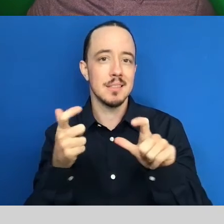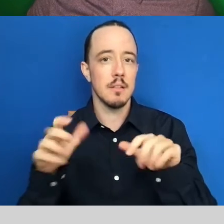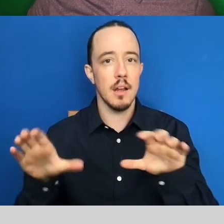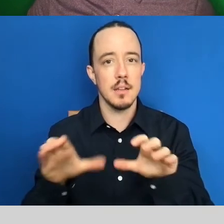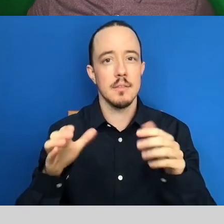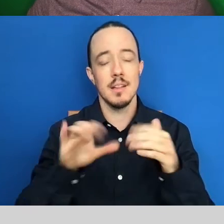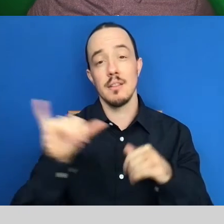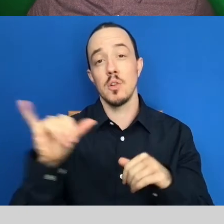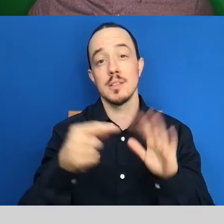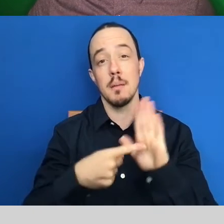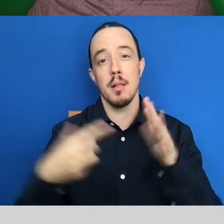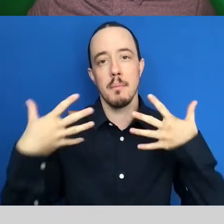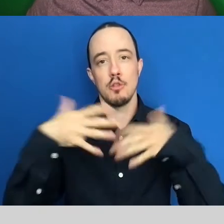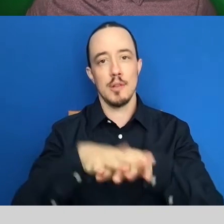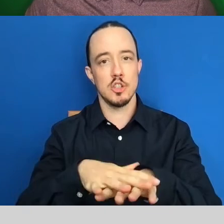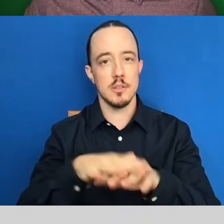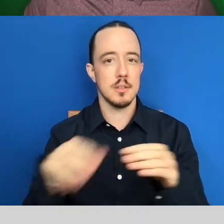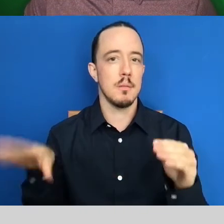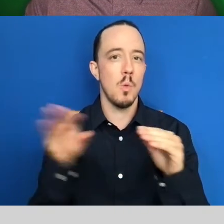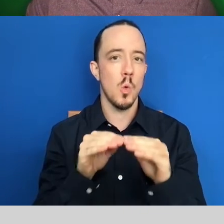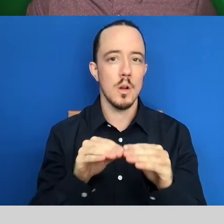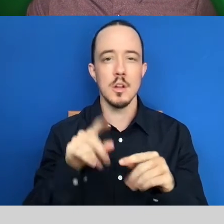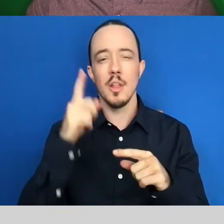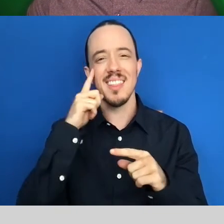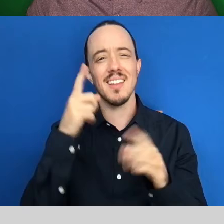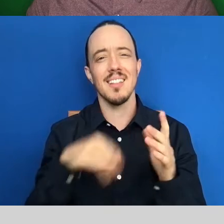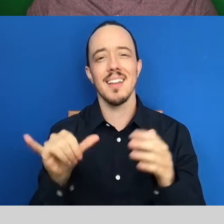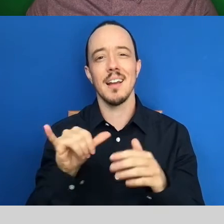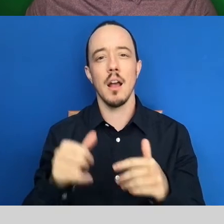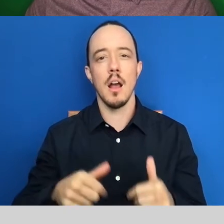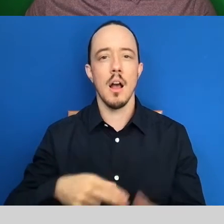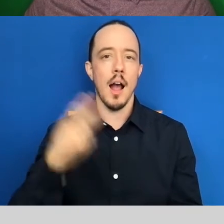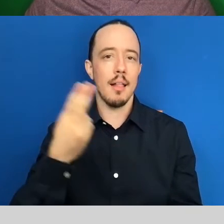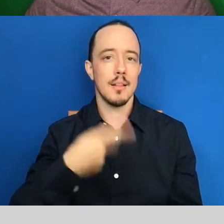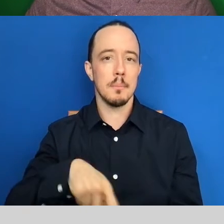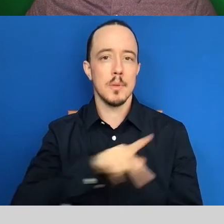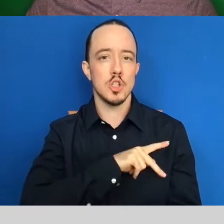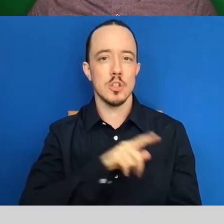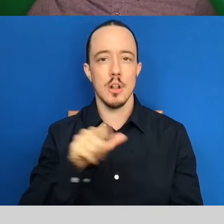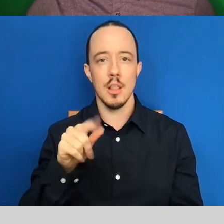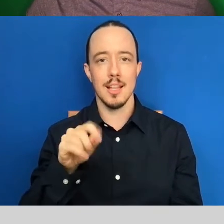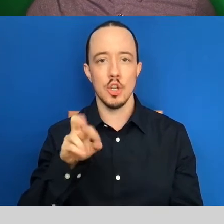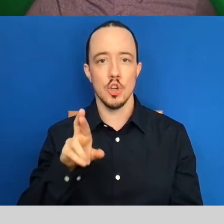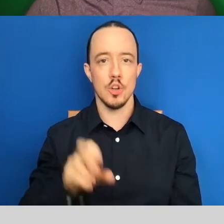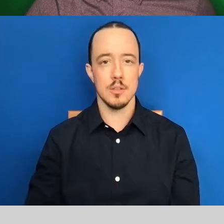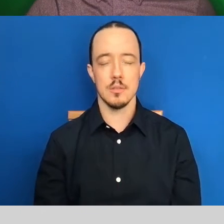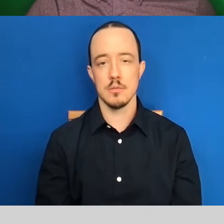like framework version migrations and more. You can think of these like highly personalized linters.